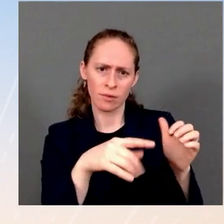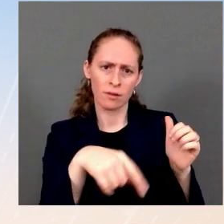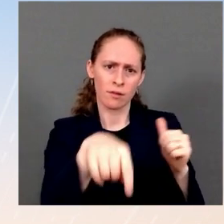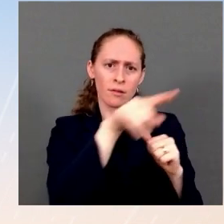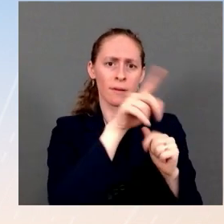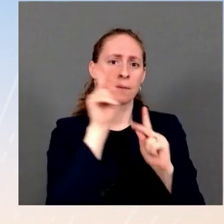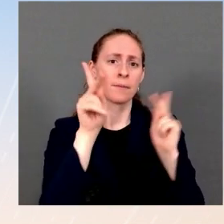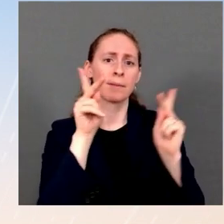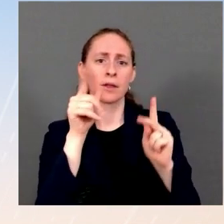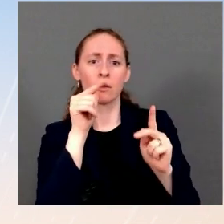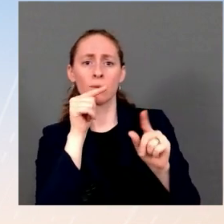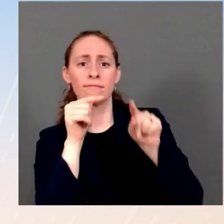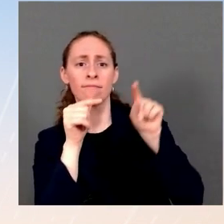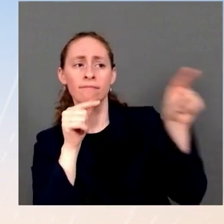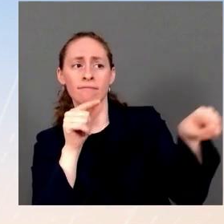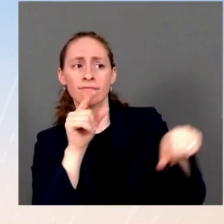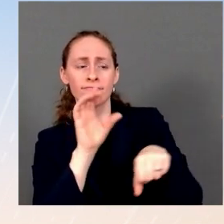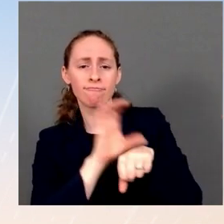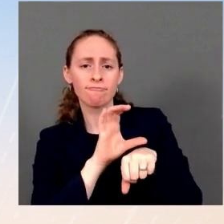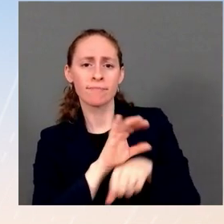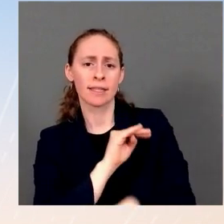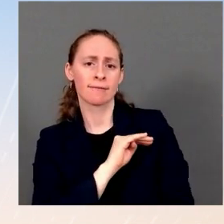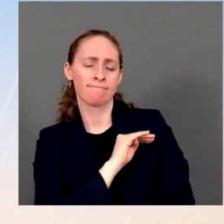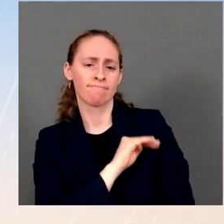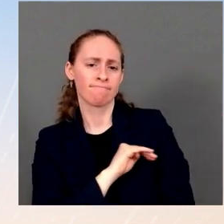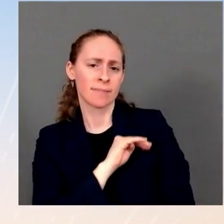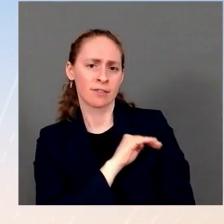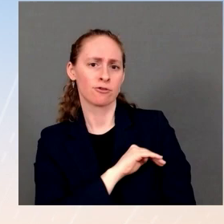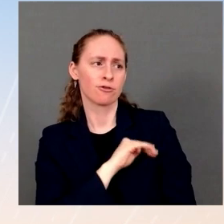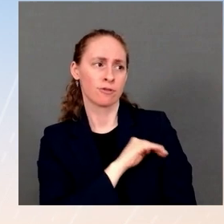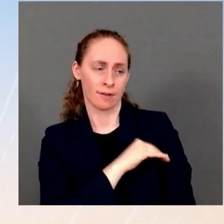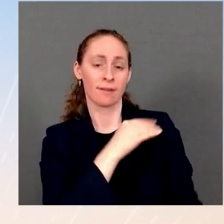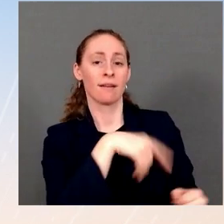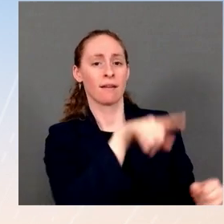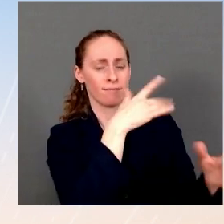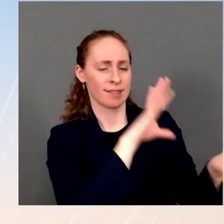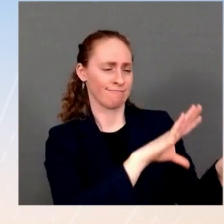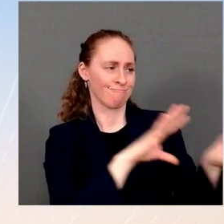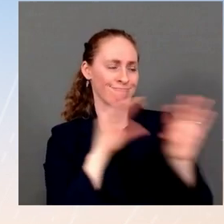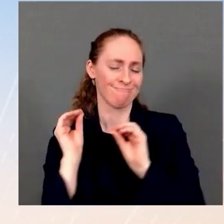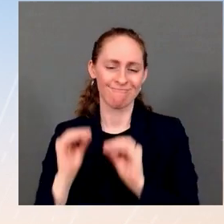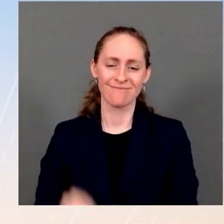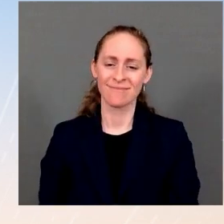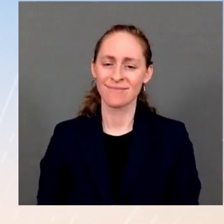the President received daily updates on this issue. The U.S. government has been working tirelessly